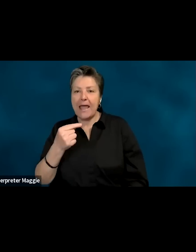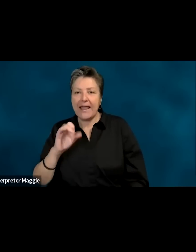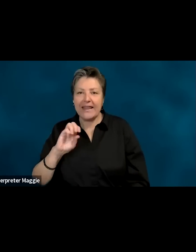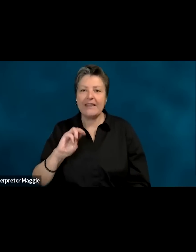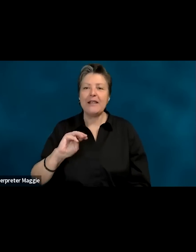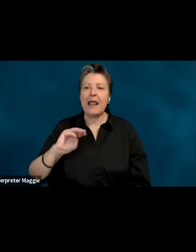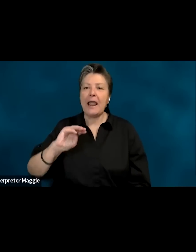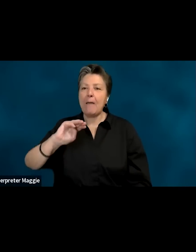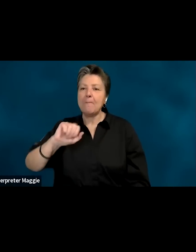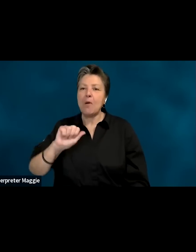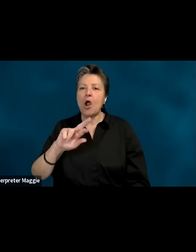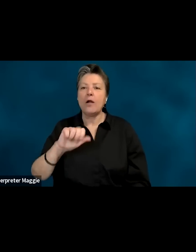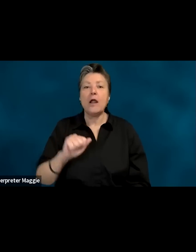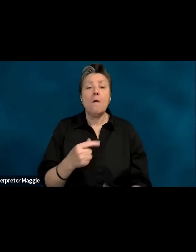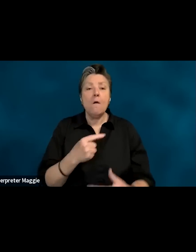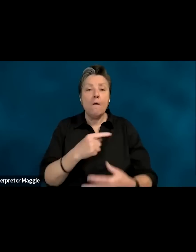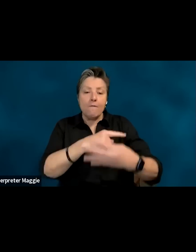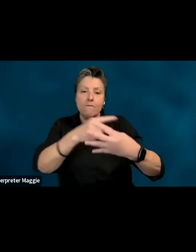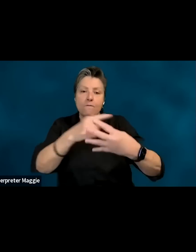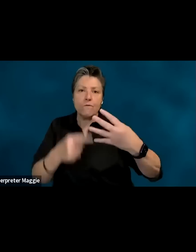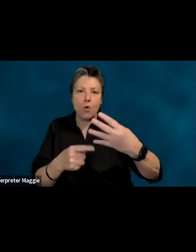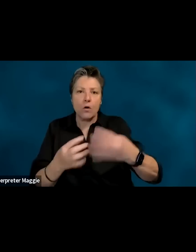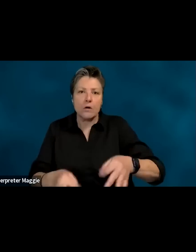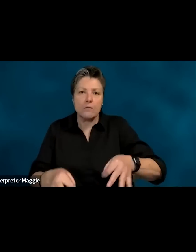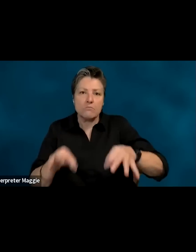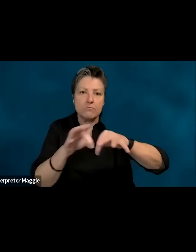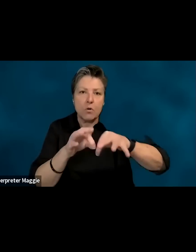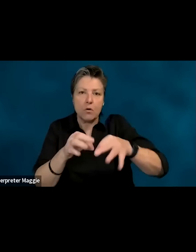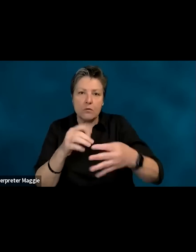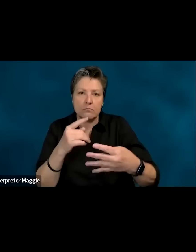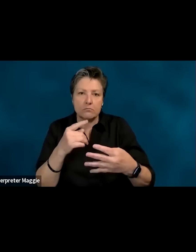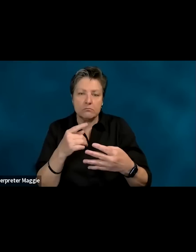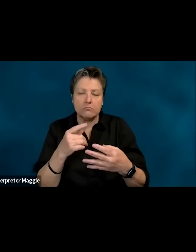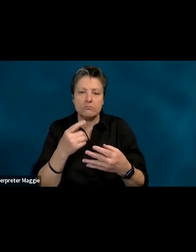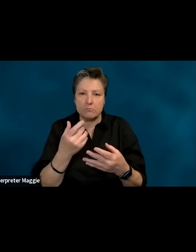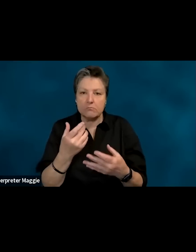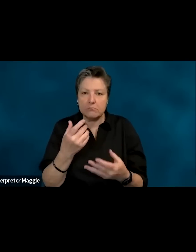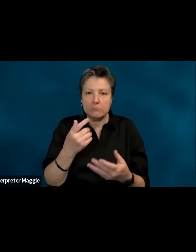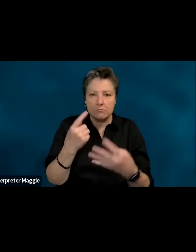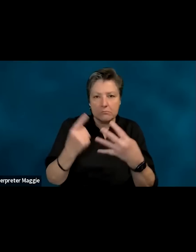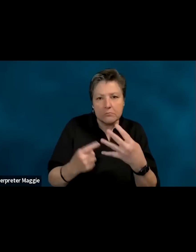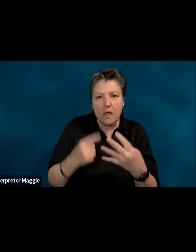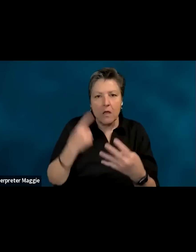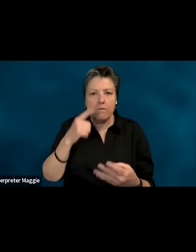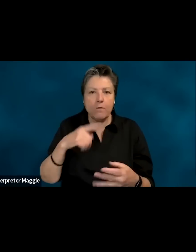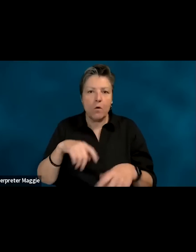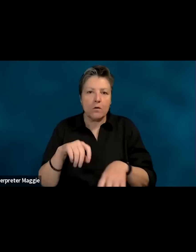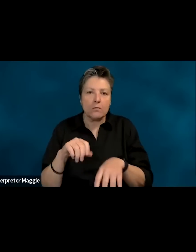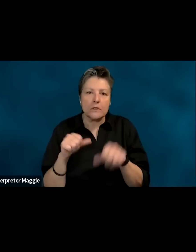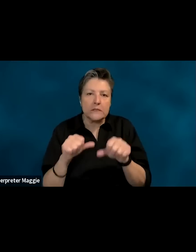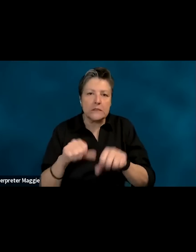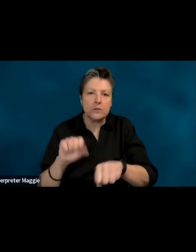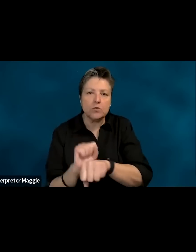to being a consistently working actor and as part of SAG-AFTRA's Wisdom of the Working Actor Series.